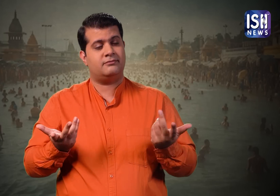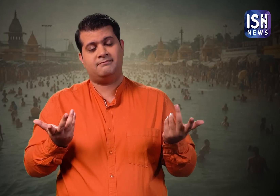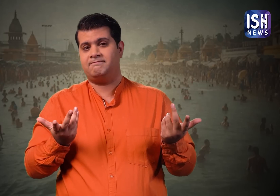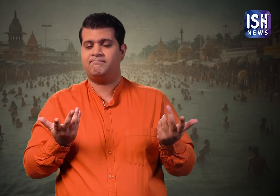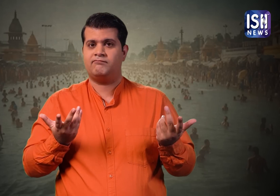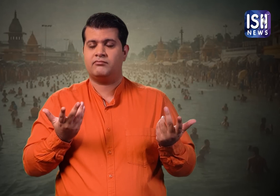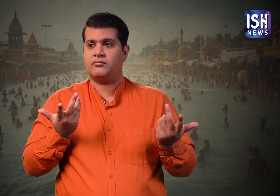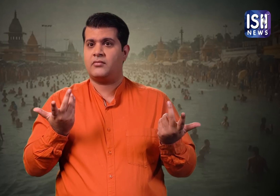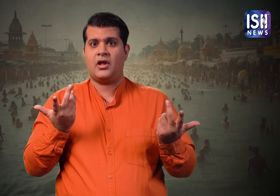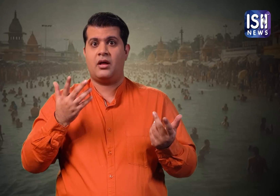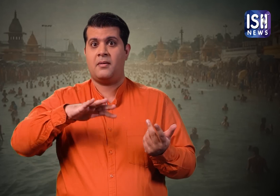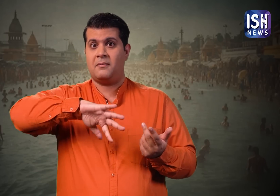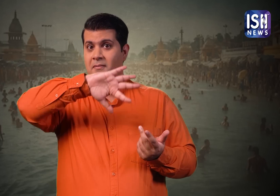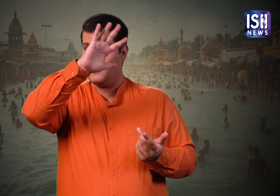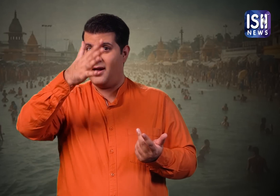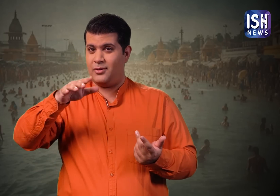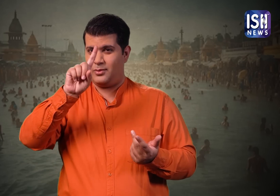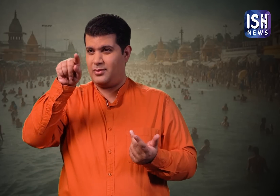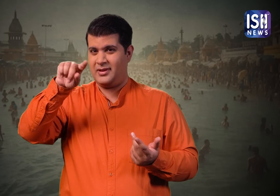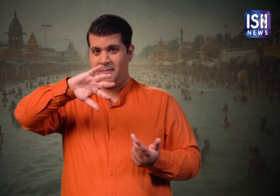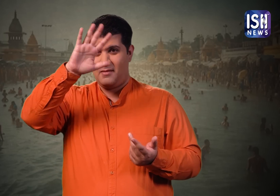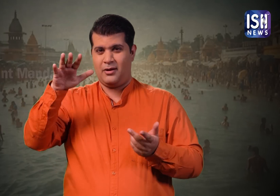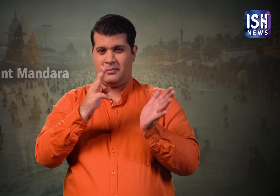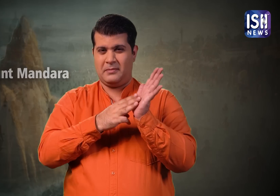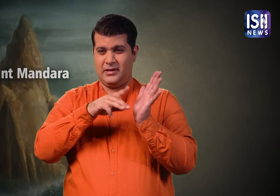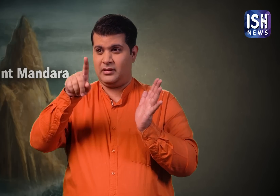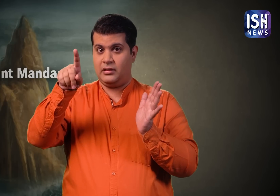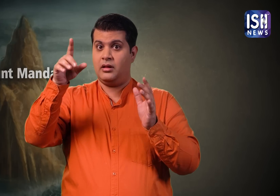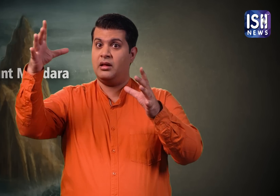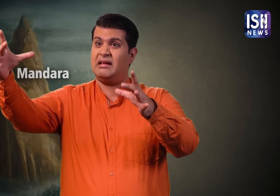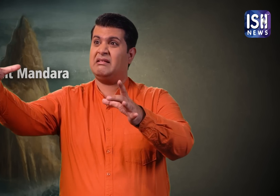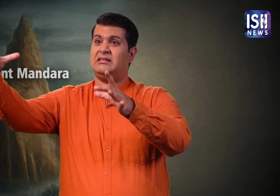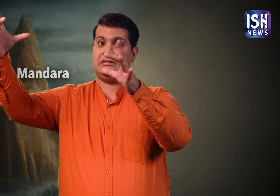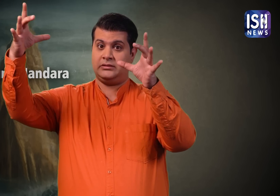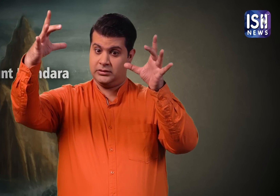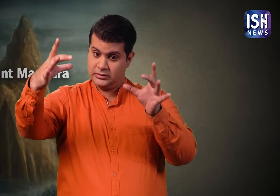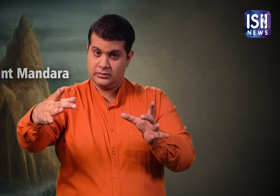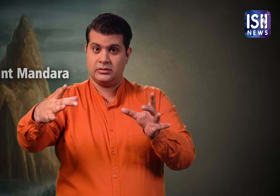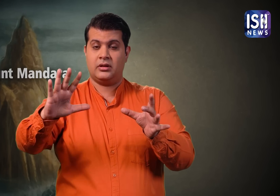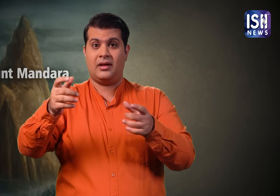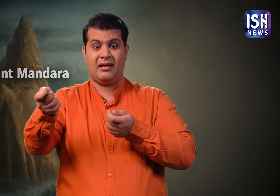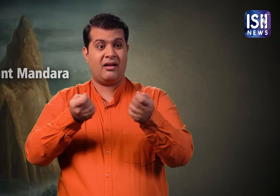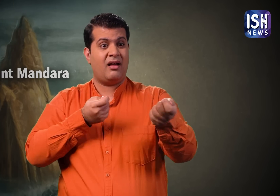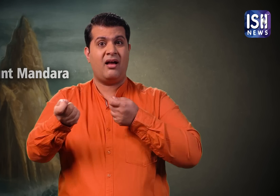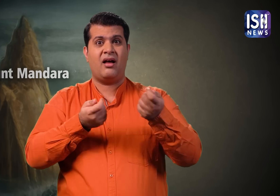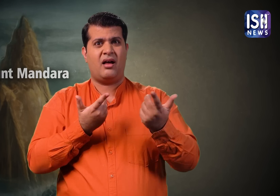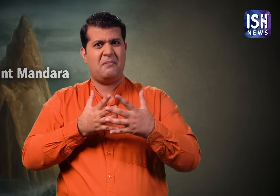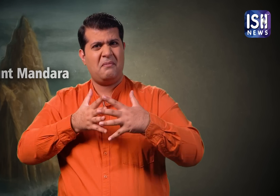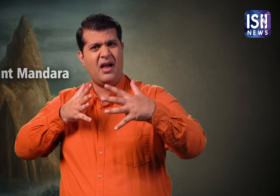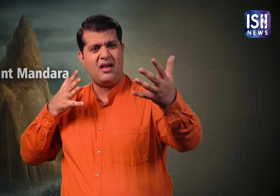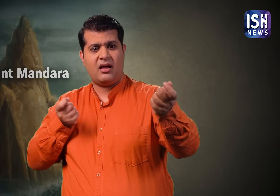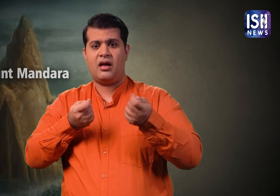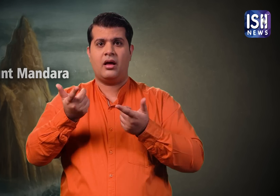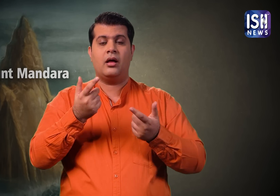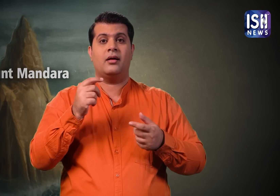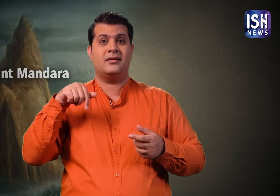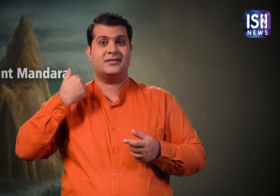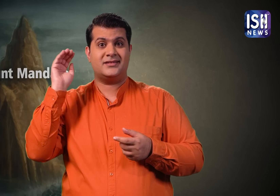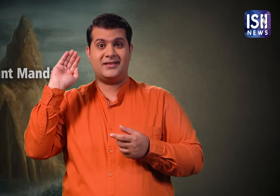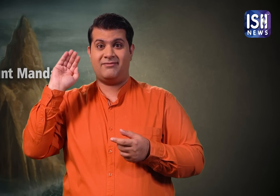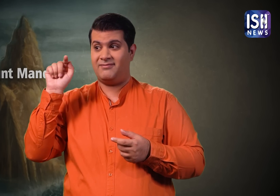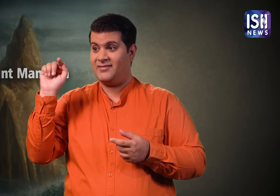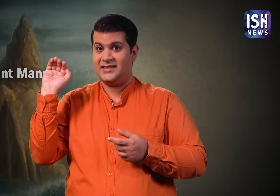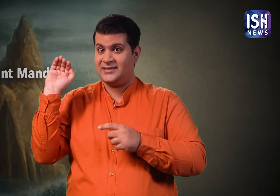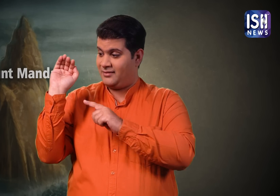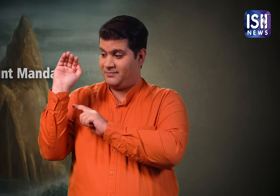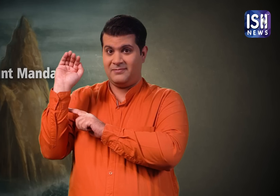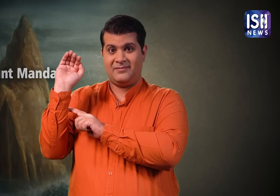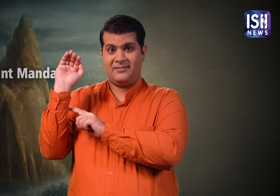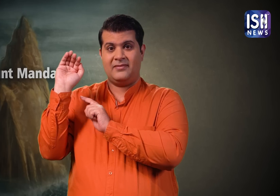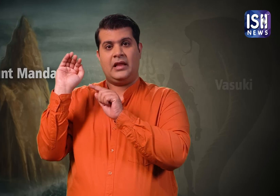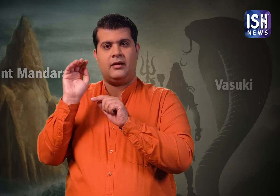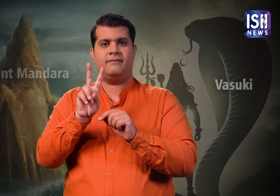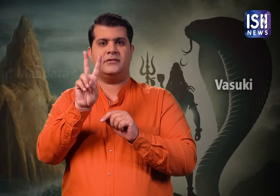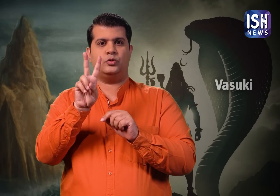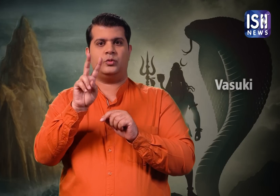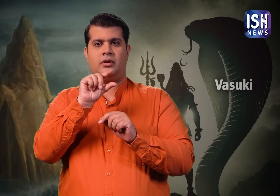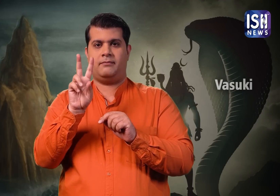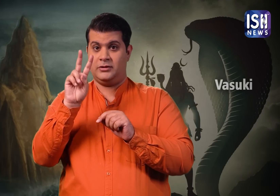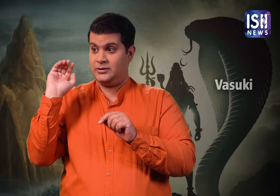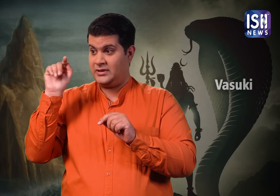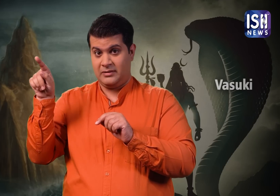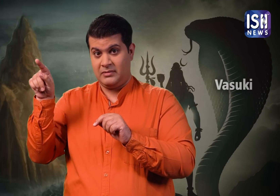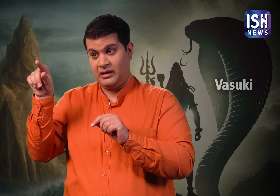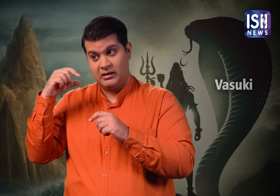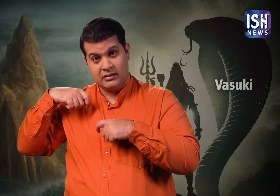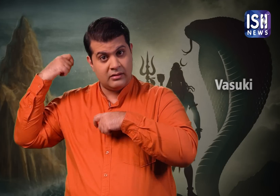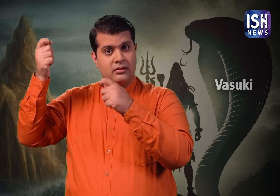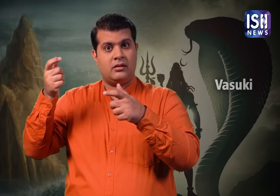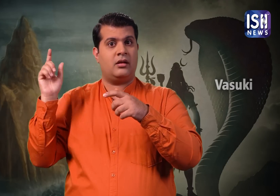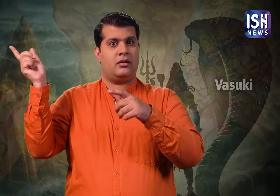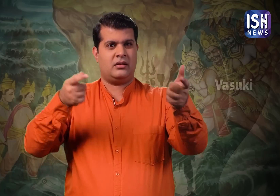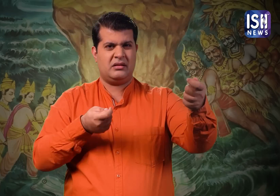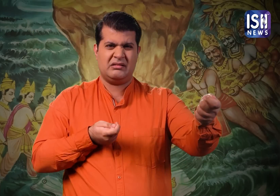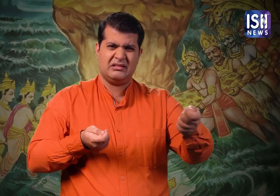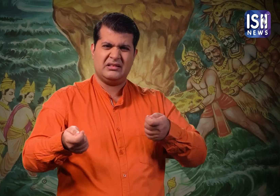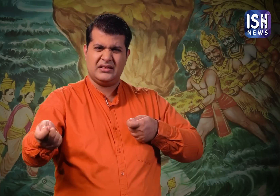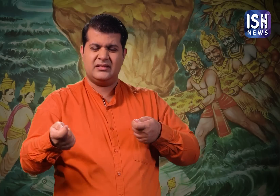They used Mount Mandara as the churning rod and Vasuki, the snake on Lord Shiva’s neck, as the churning rope.